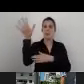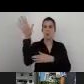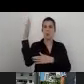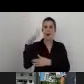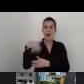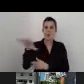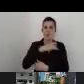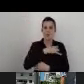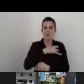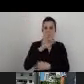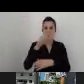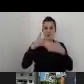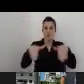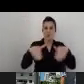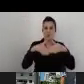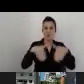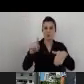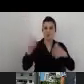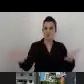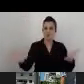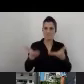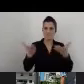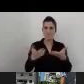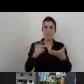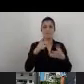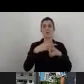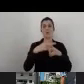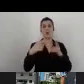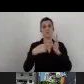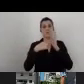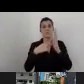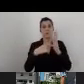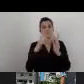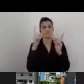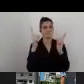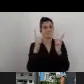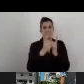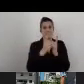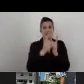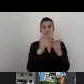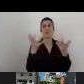This is only a short example about the way we did the process itself.